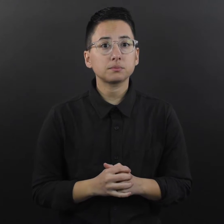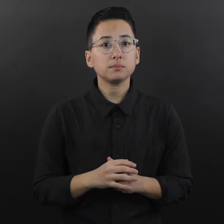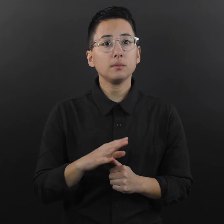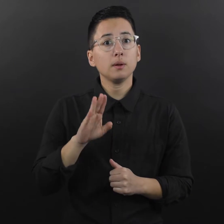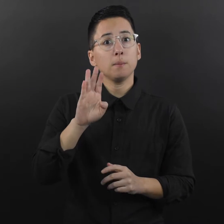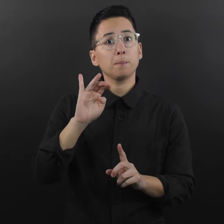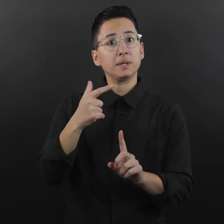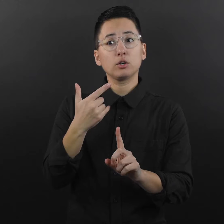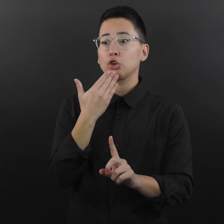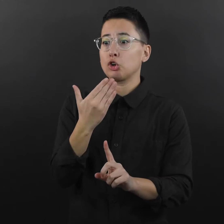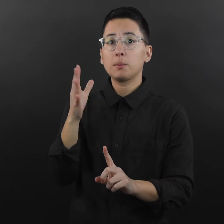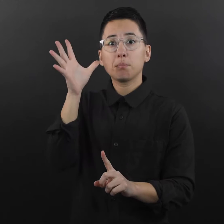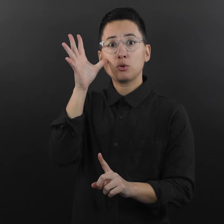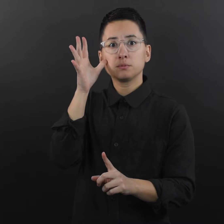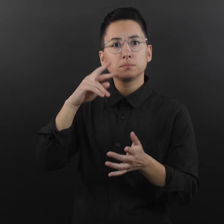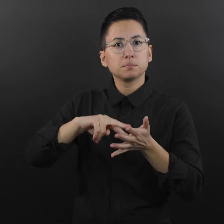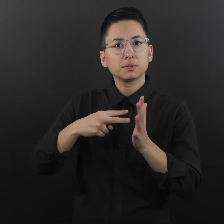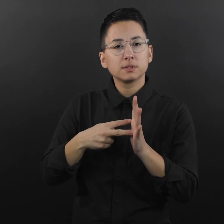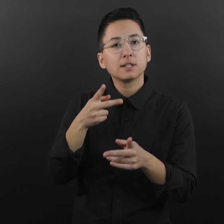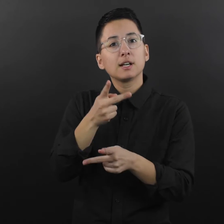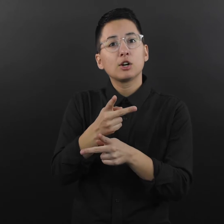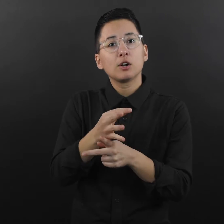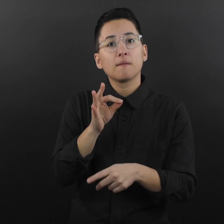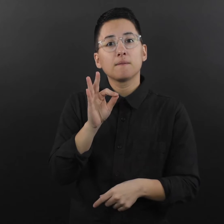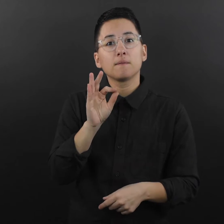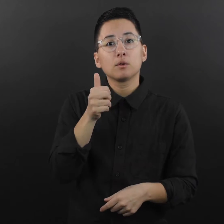Being a good parent means taking care of your baby AND yourself.